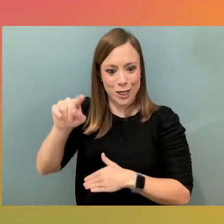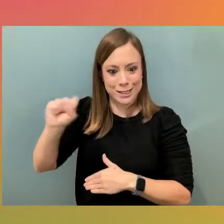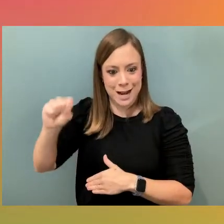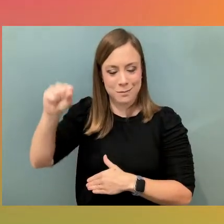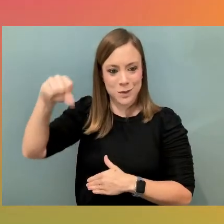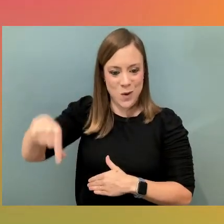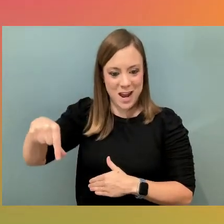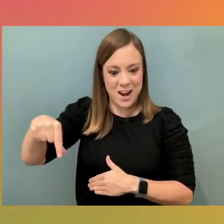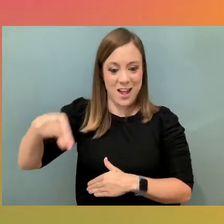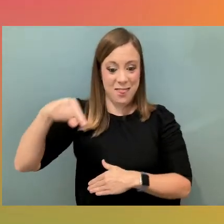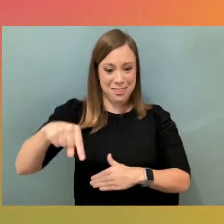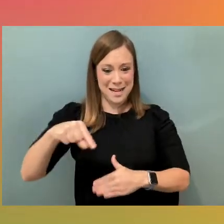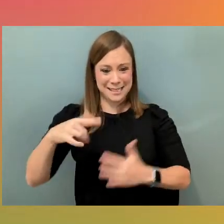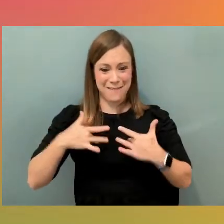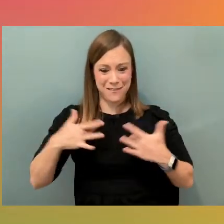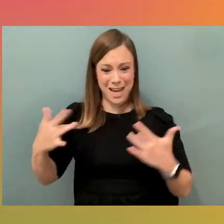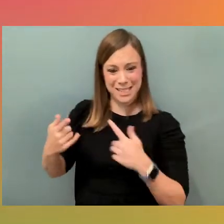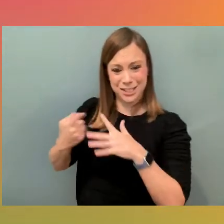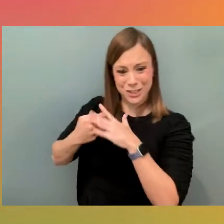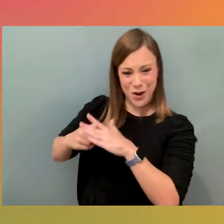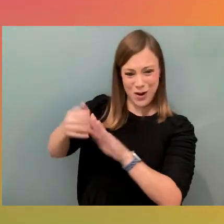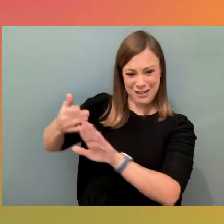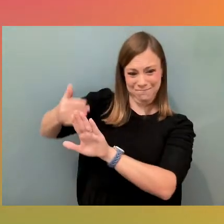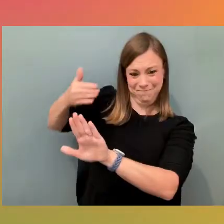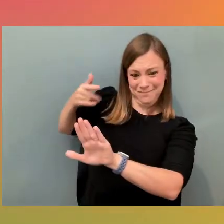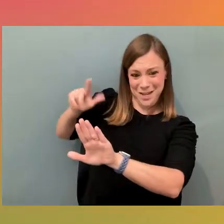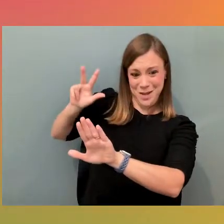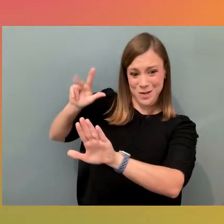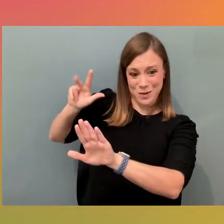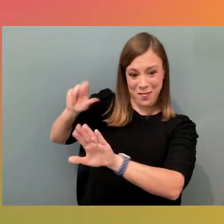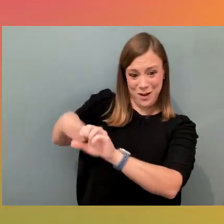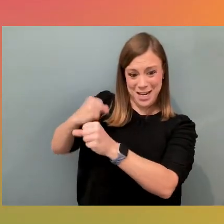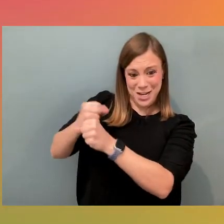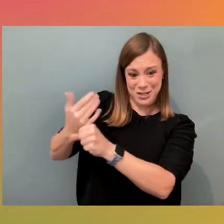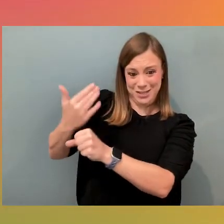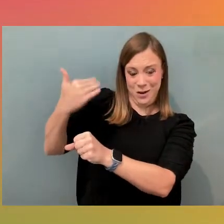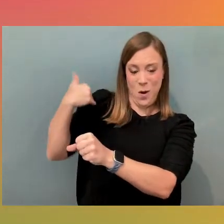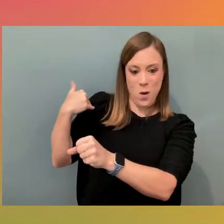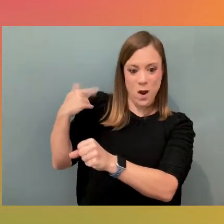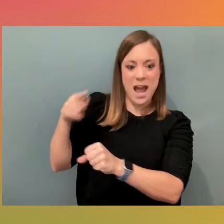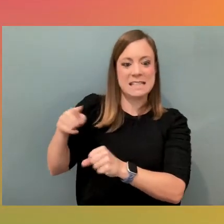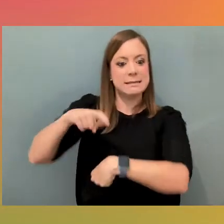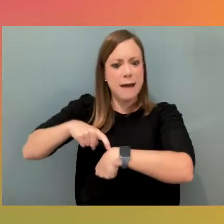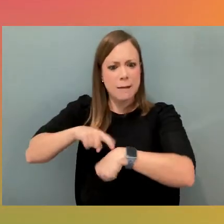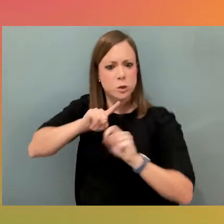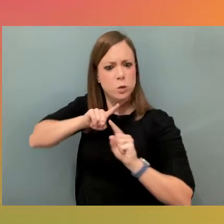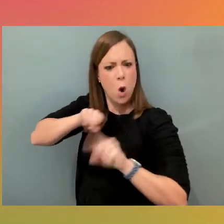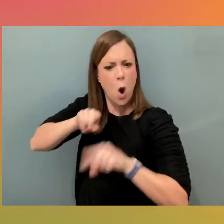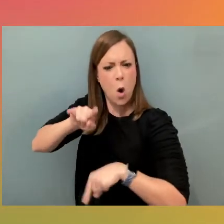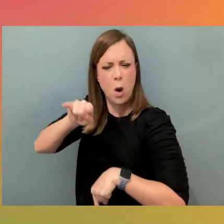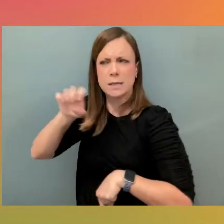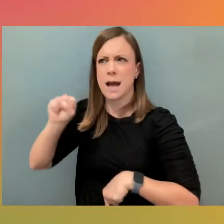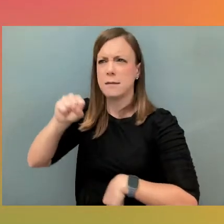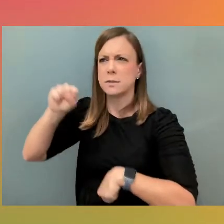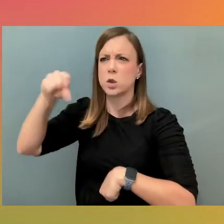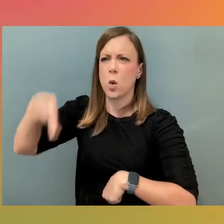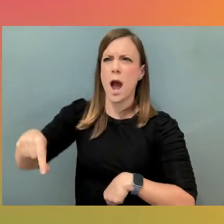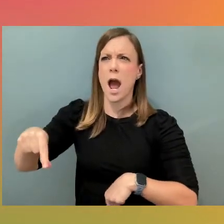PRACTICE IN TIMES SQUARE. THIS EVENT WAS STARTED 23 YEARS AGO TODAY. AND IT REALLY IS A TIME OF